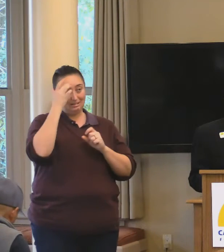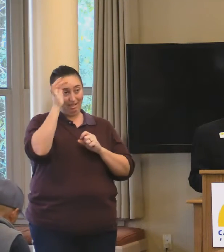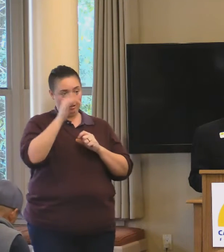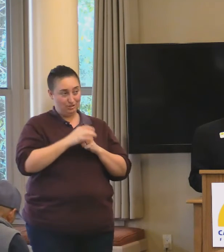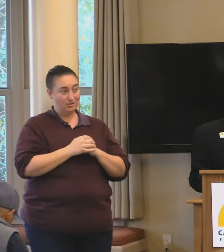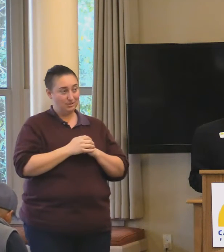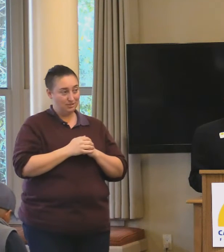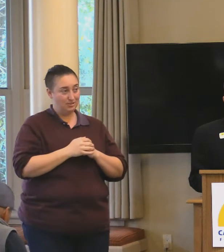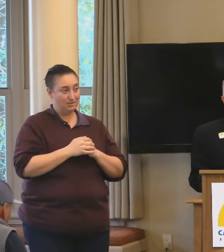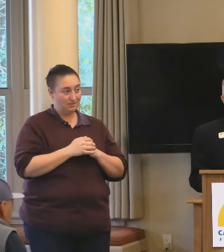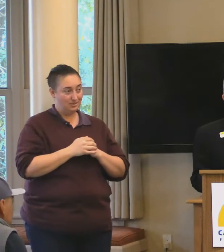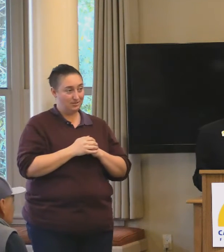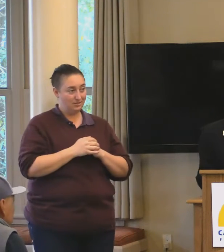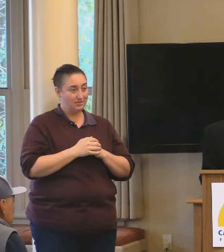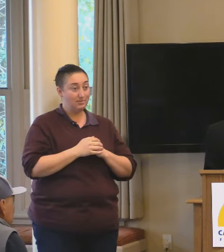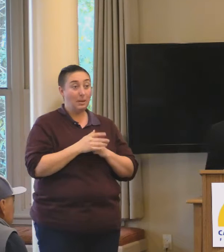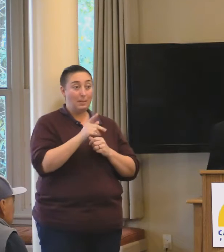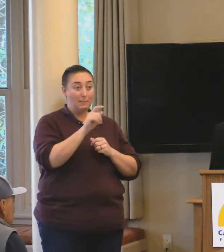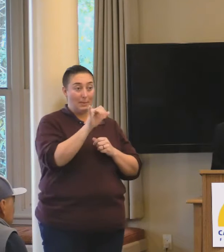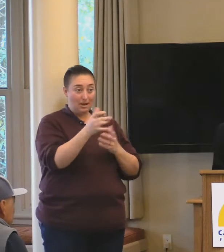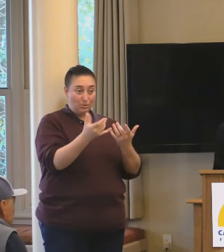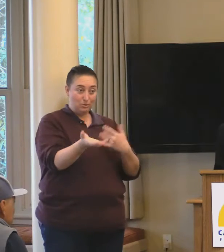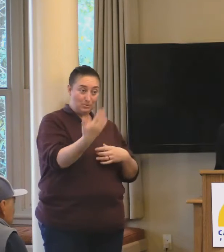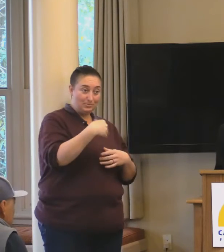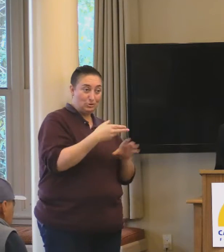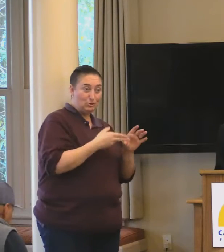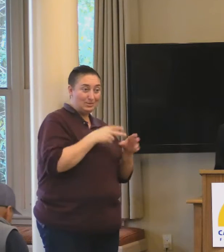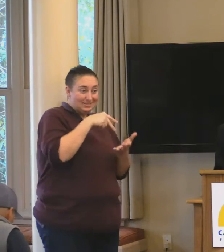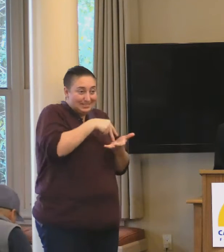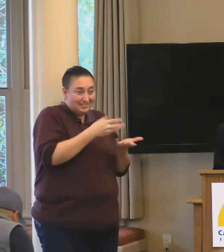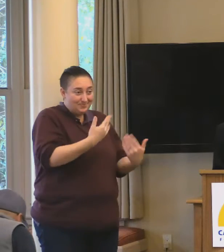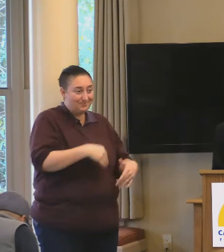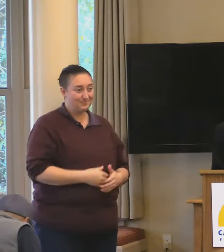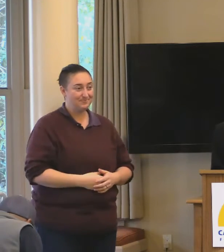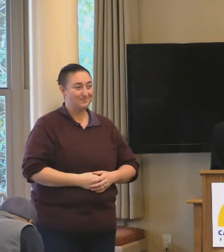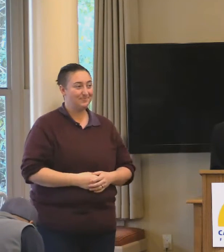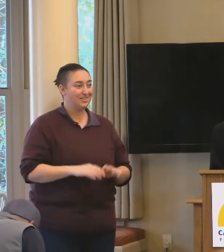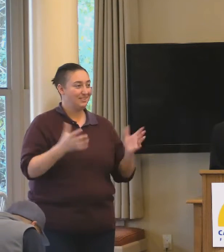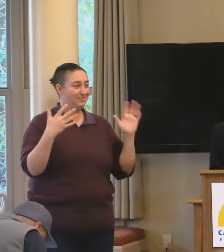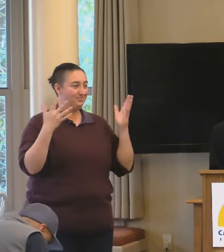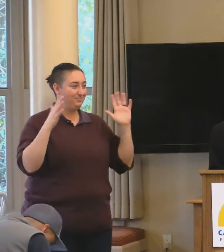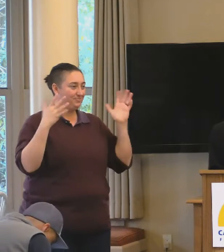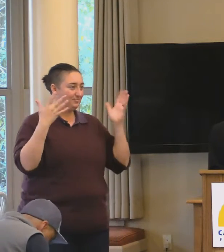Because of her extraordinary intelligence. Penni, would you like to join me up front? .